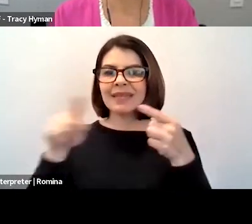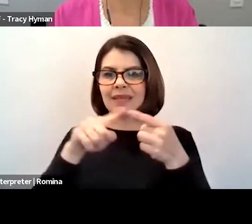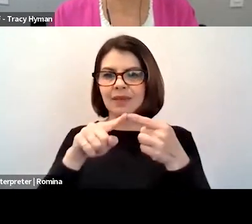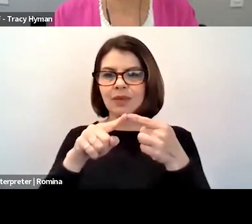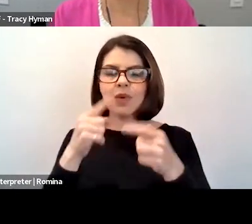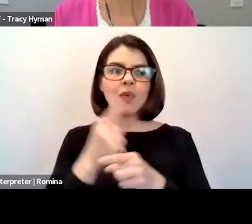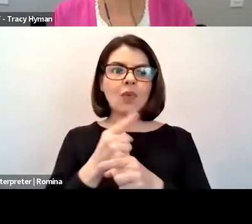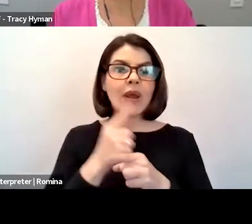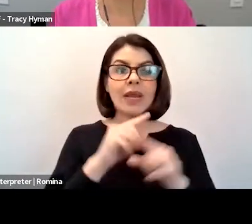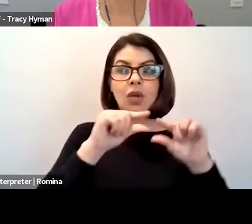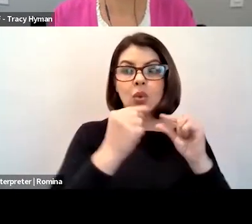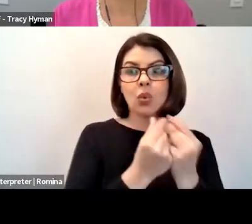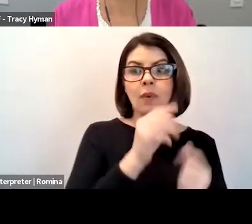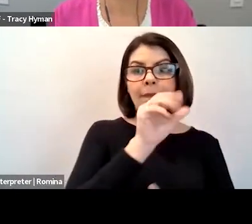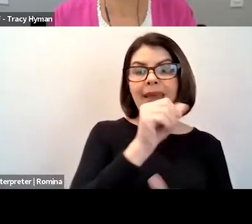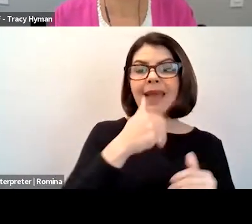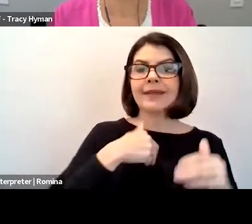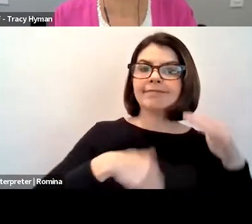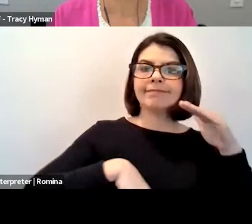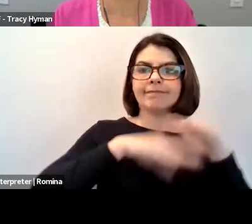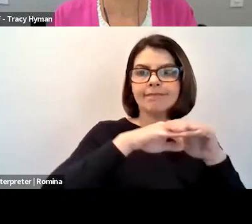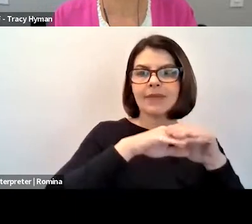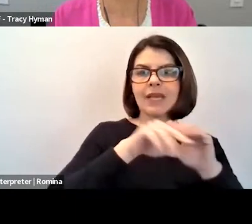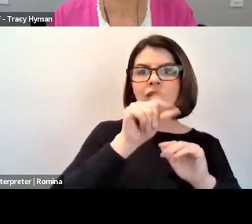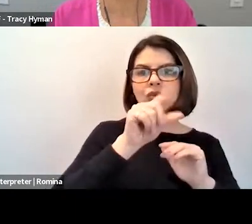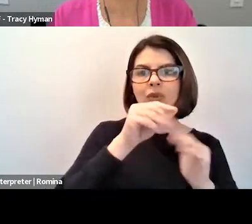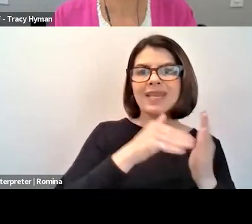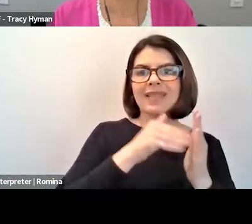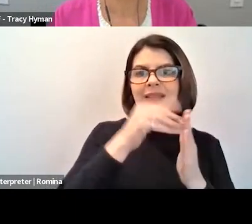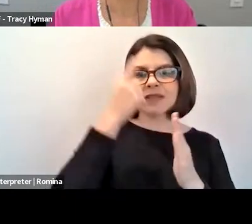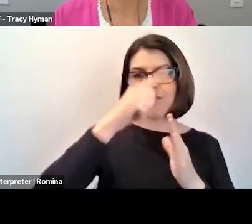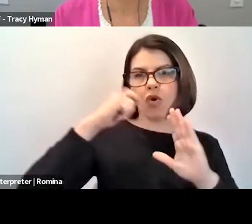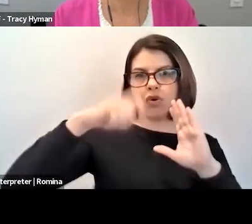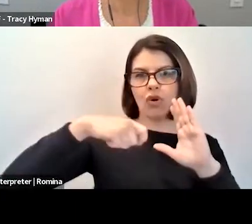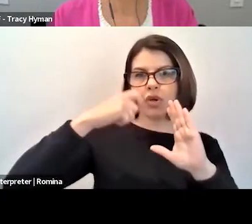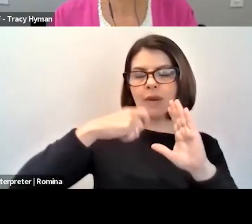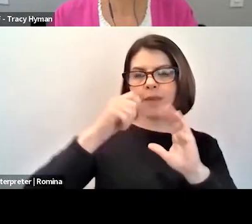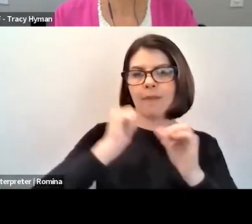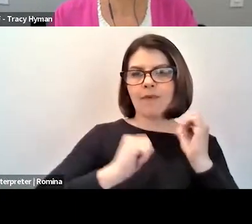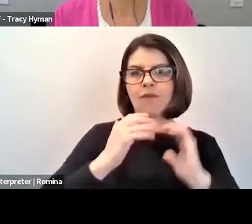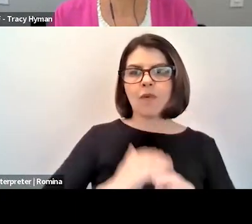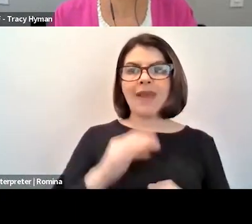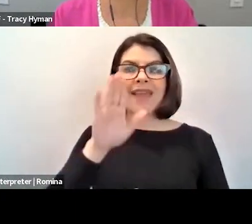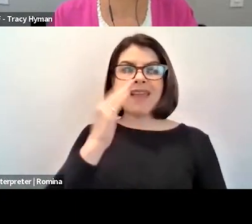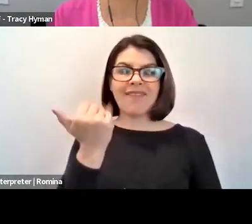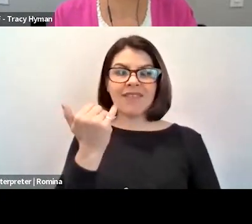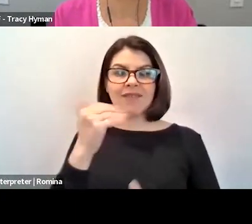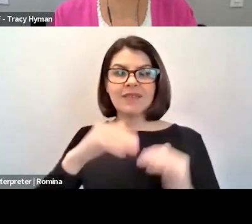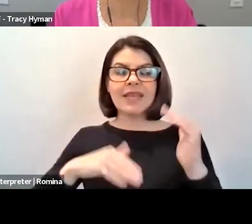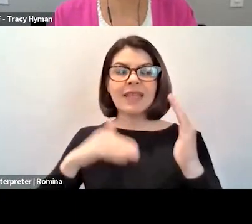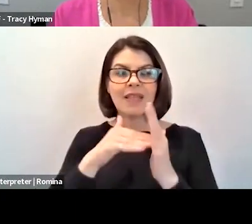Class A has a cap now of 20,000 for on camera performer and 15,000 for VO.